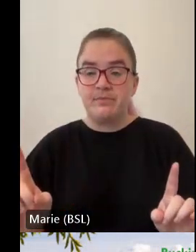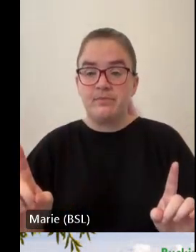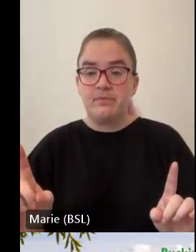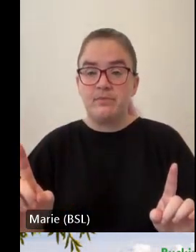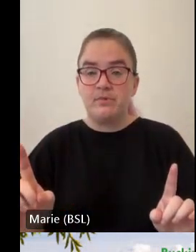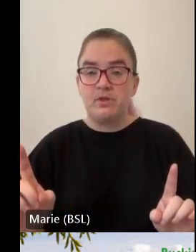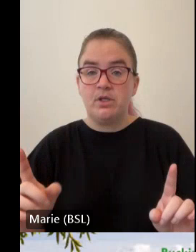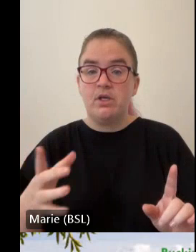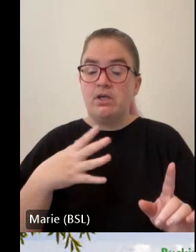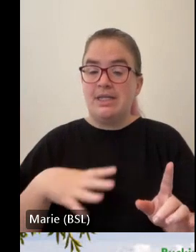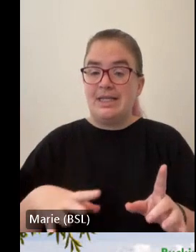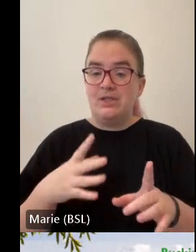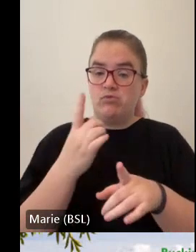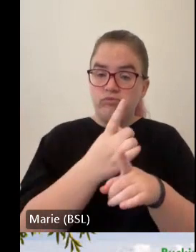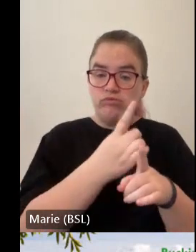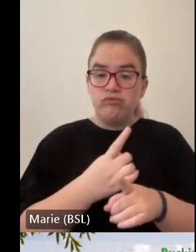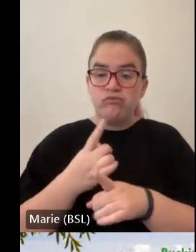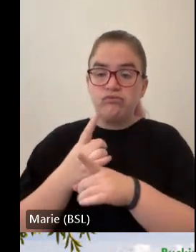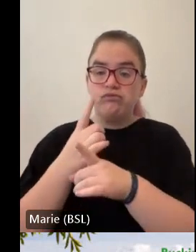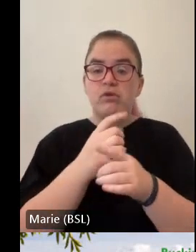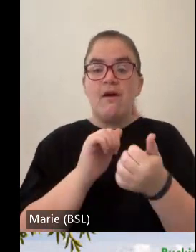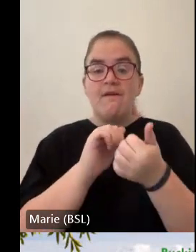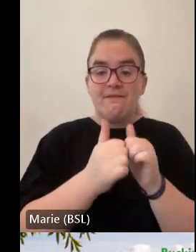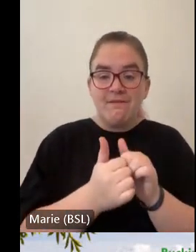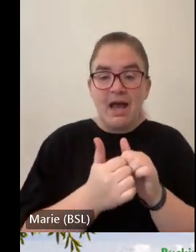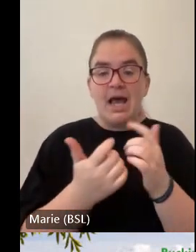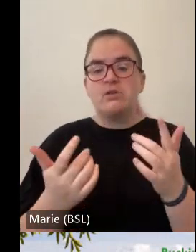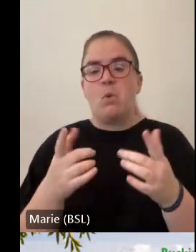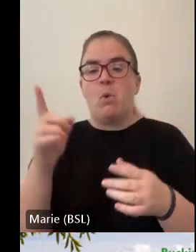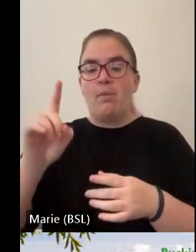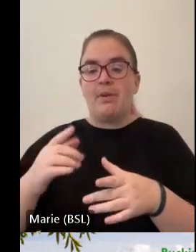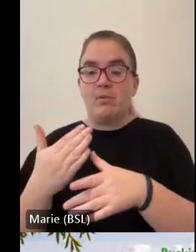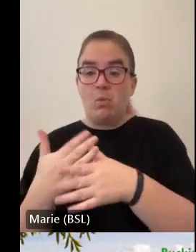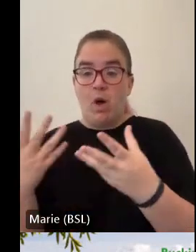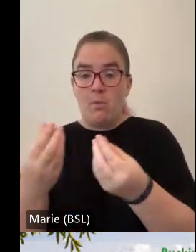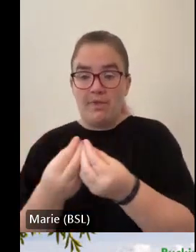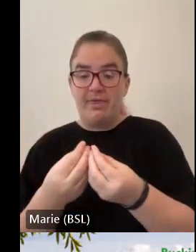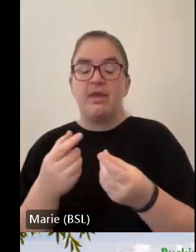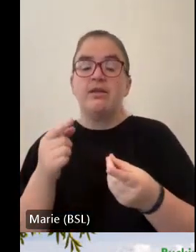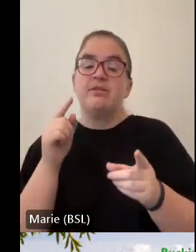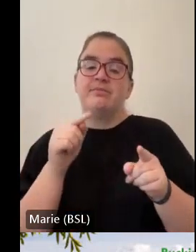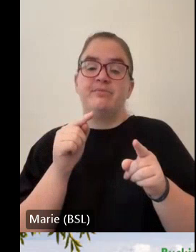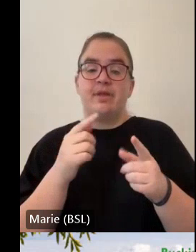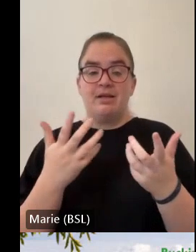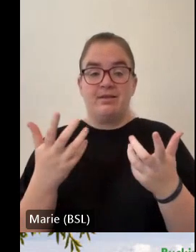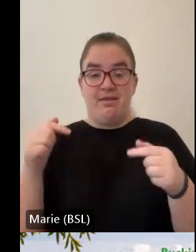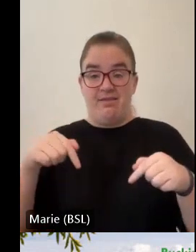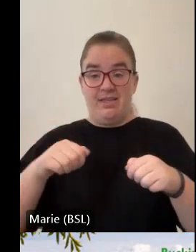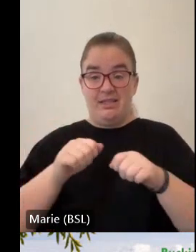Talk to your friends. Talk to people. You work with about, you know this, this presentation and